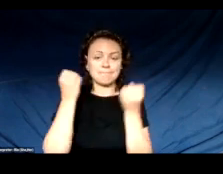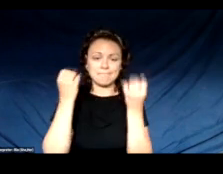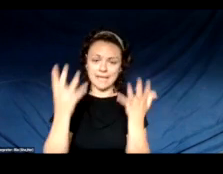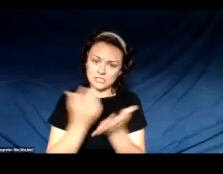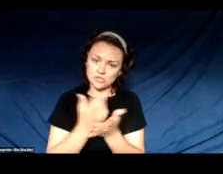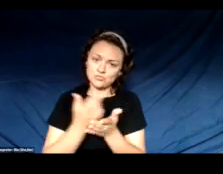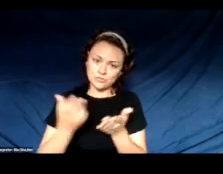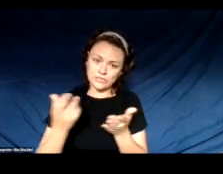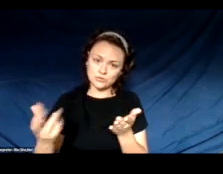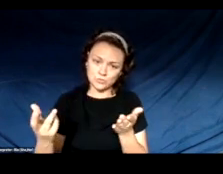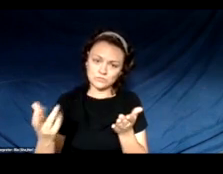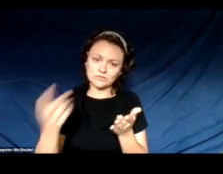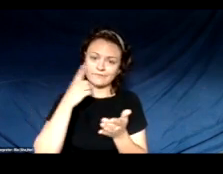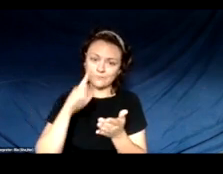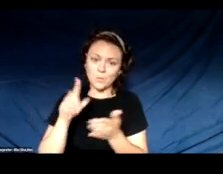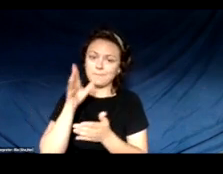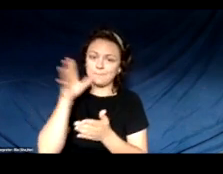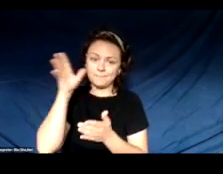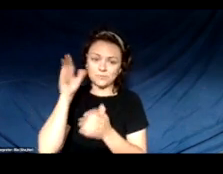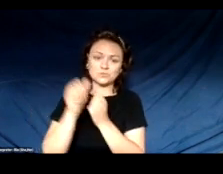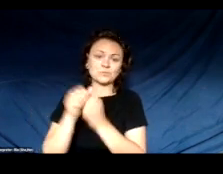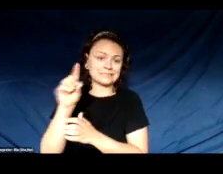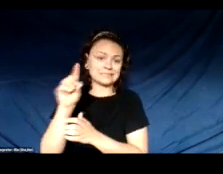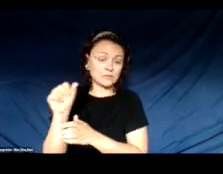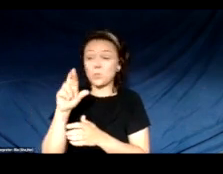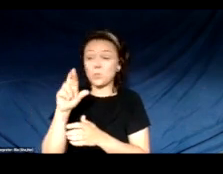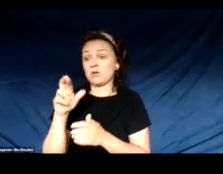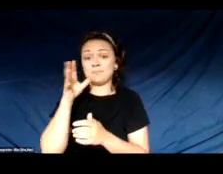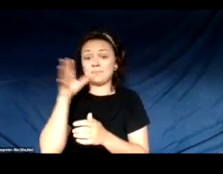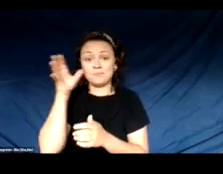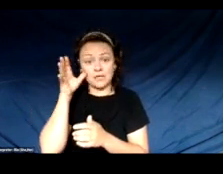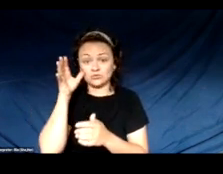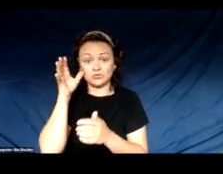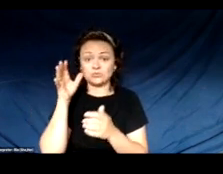other parents with disabilities or non disabled,